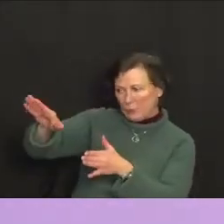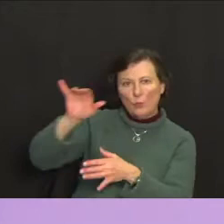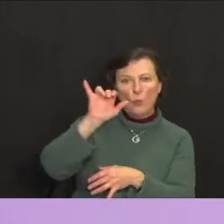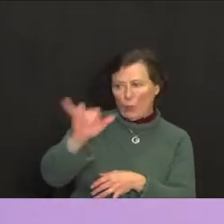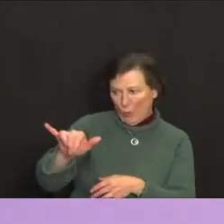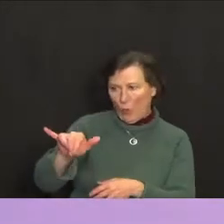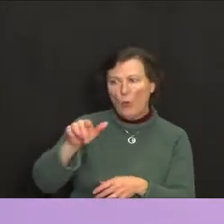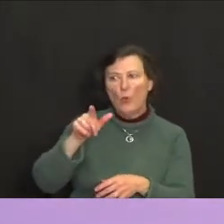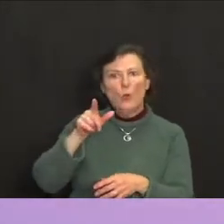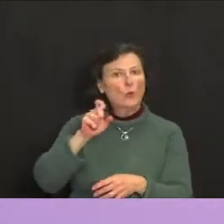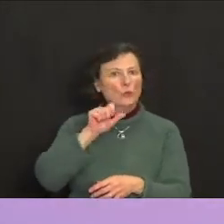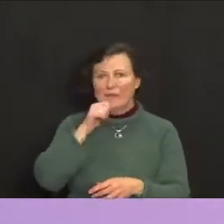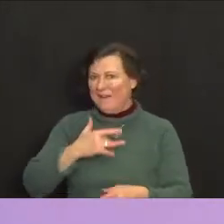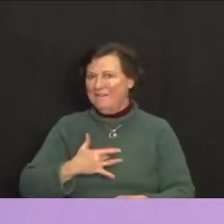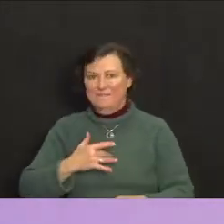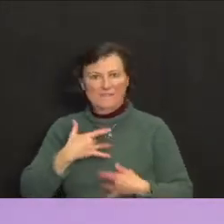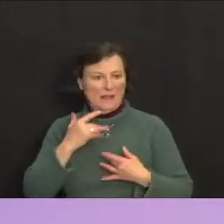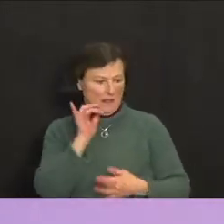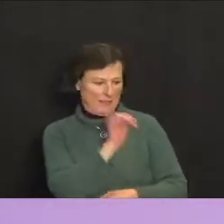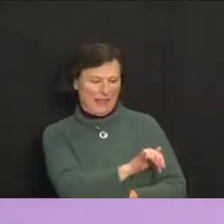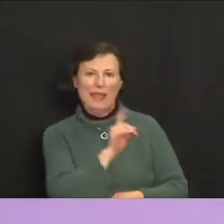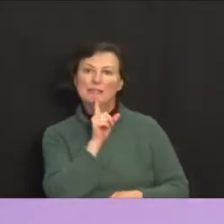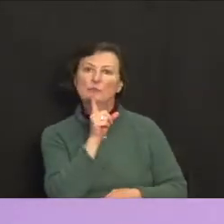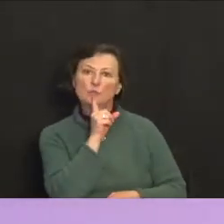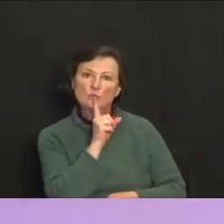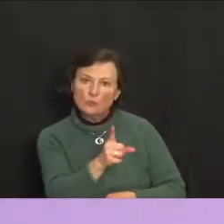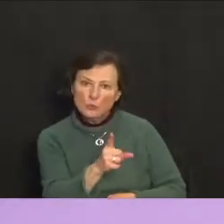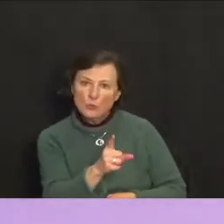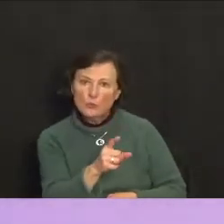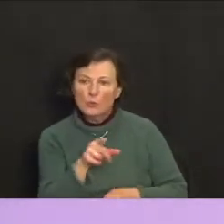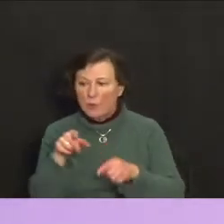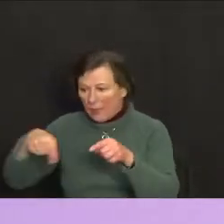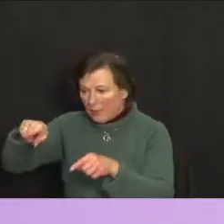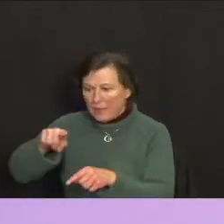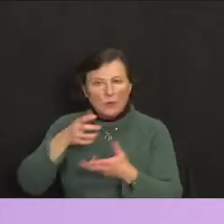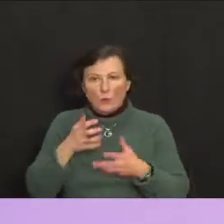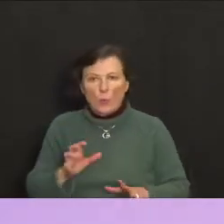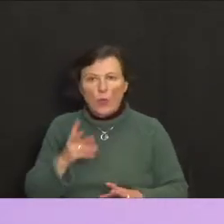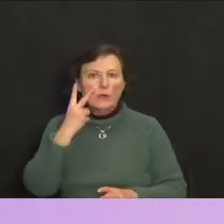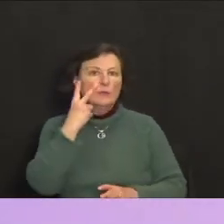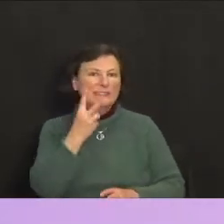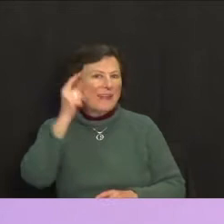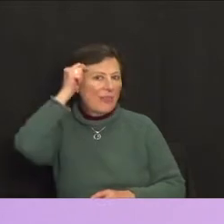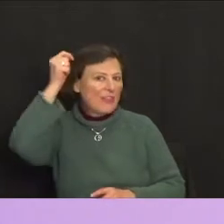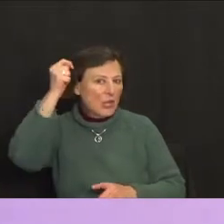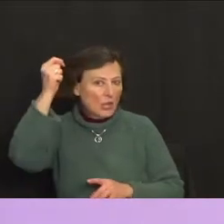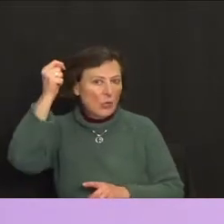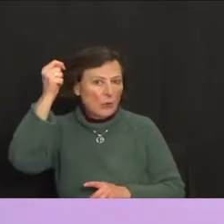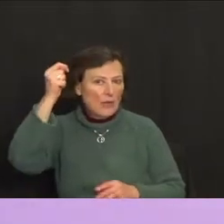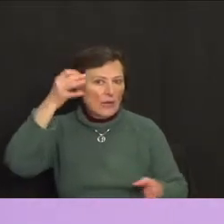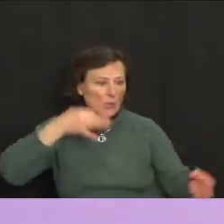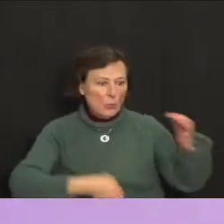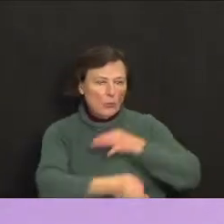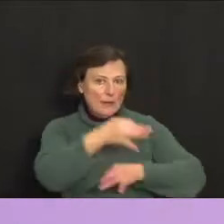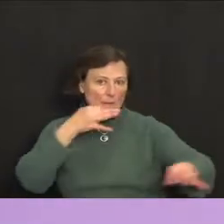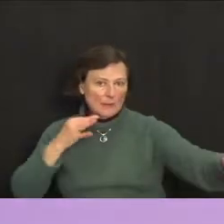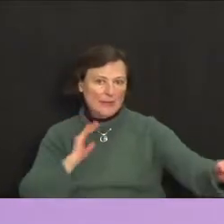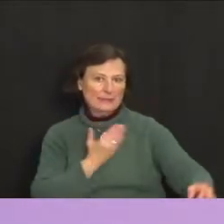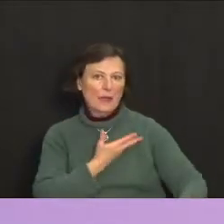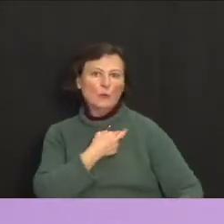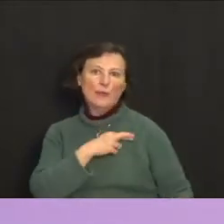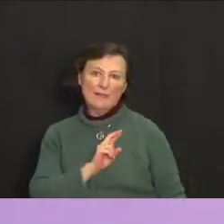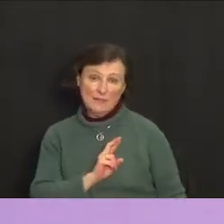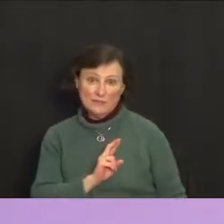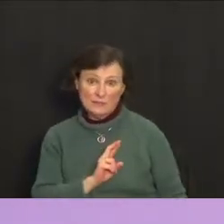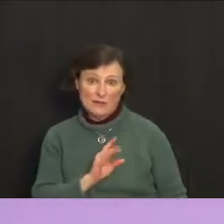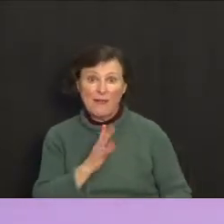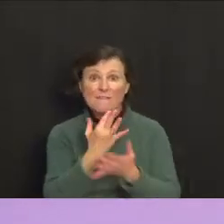to be true or helpful, and who do not want to see such a theory replace our religion of free thought